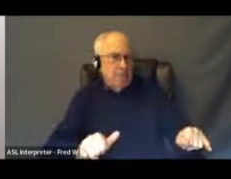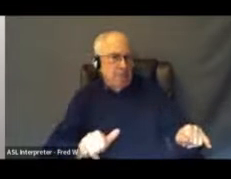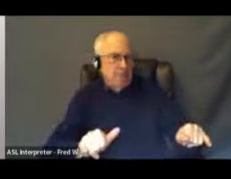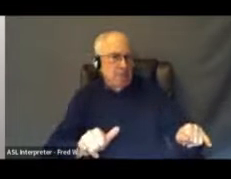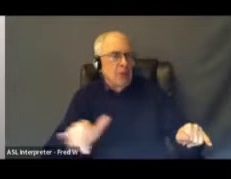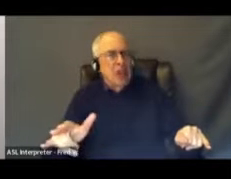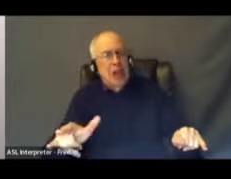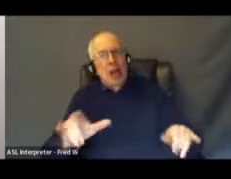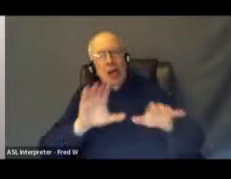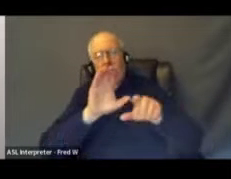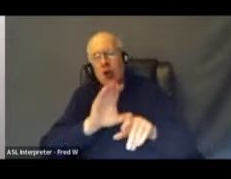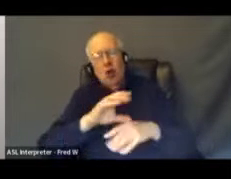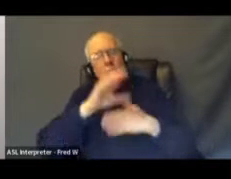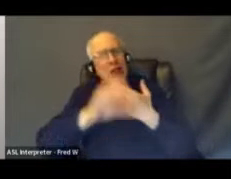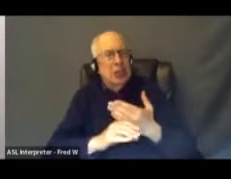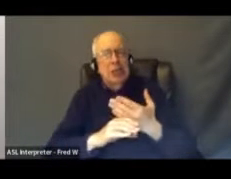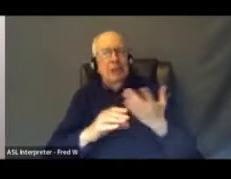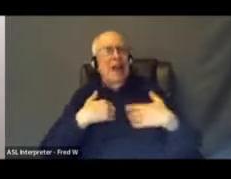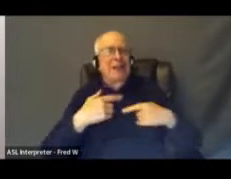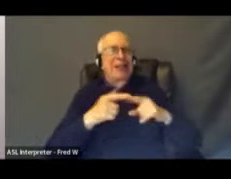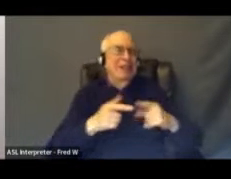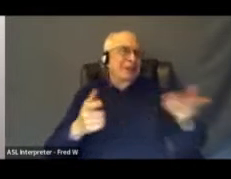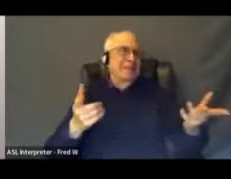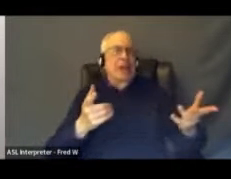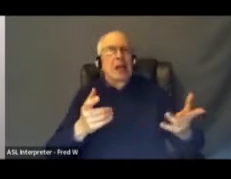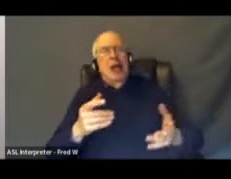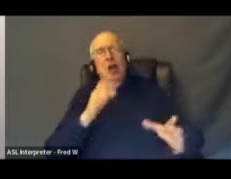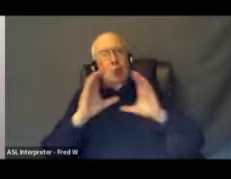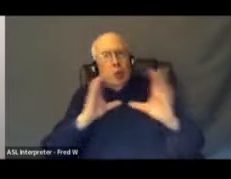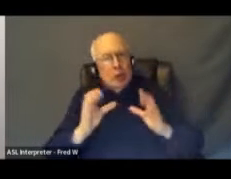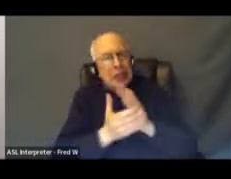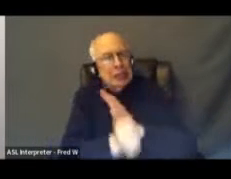including communication skills, memory skills, emotional